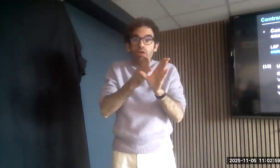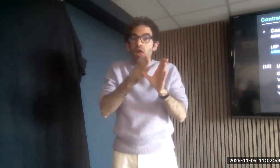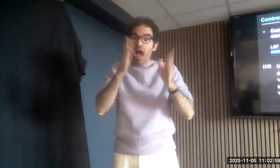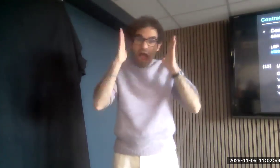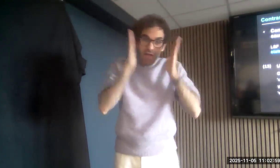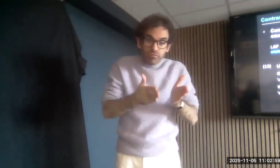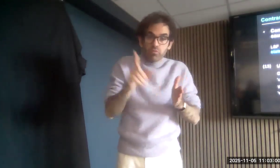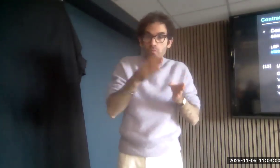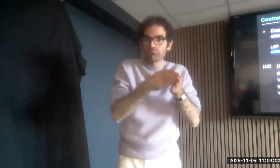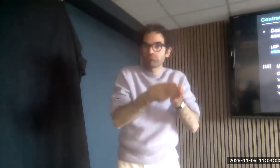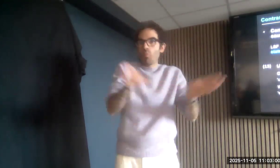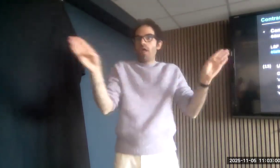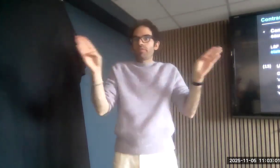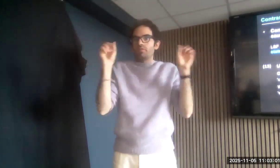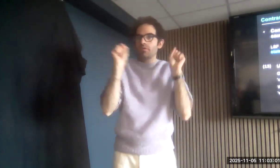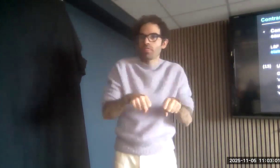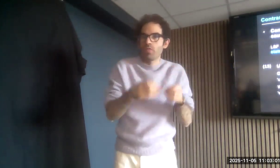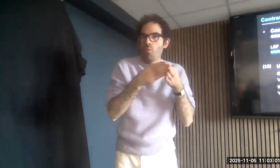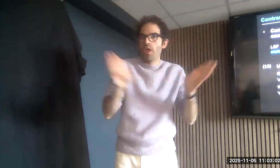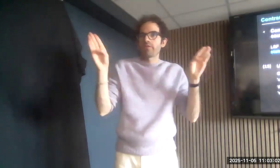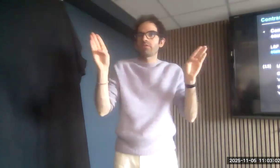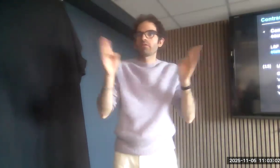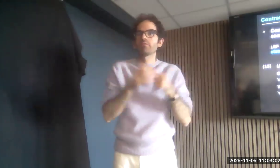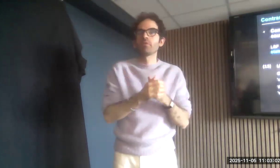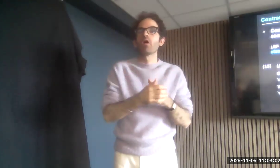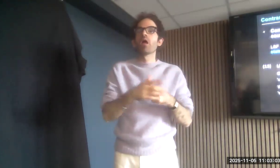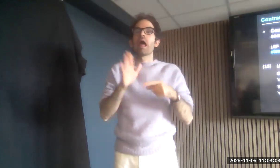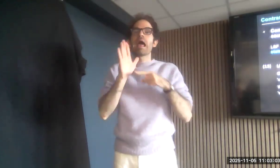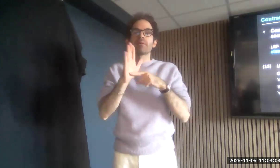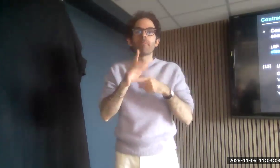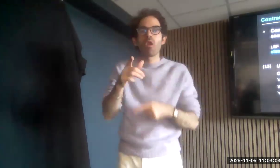and they do not necessarily need to be psychological.